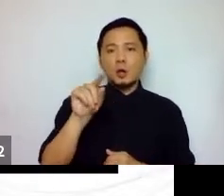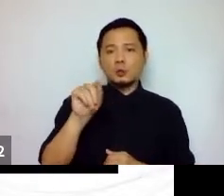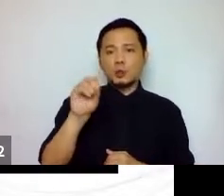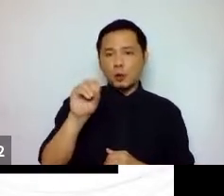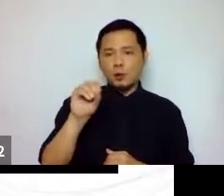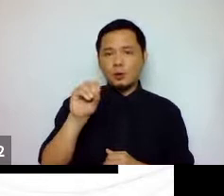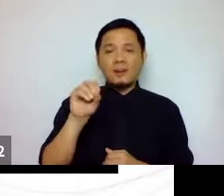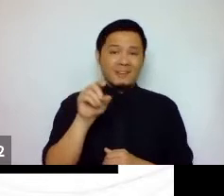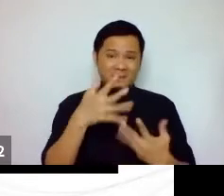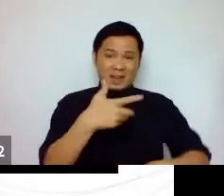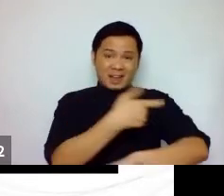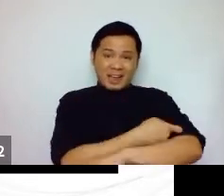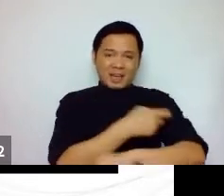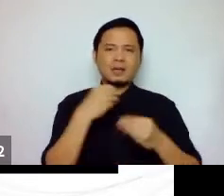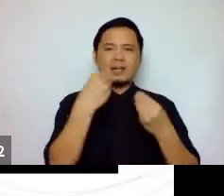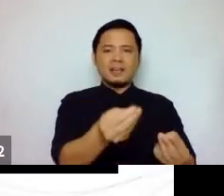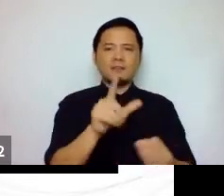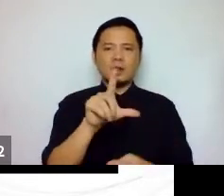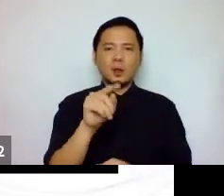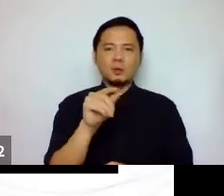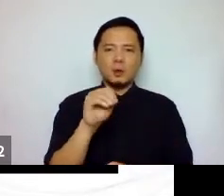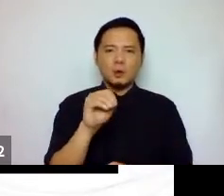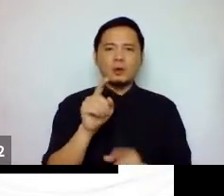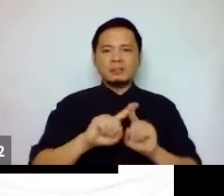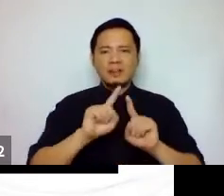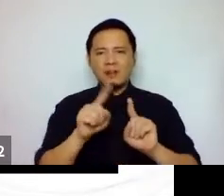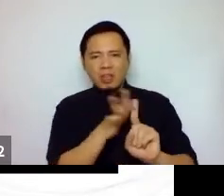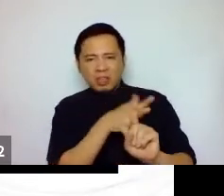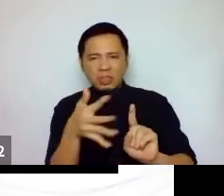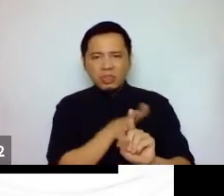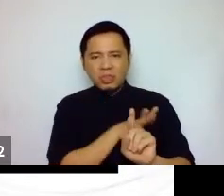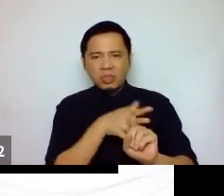There are different gimmicks being done in different countries.